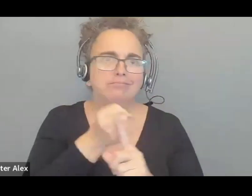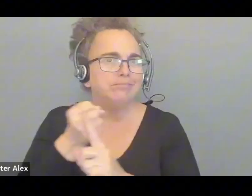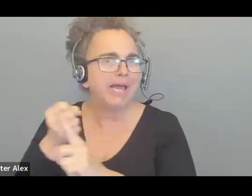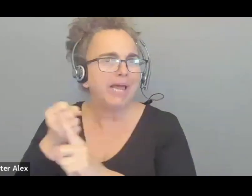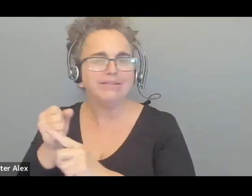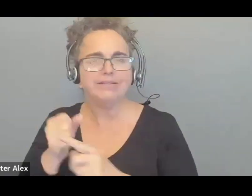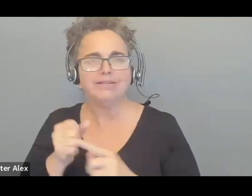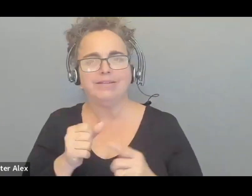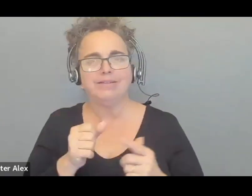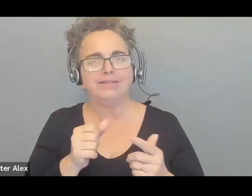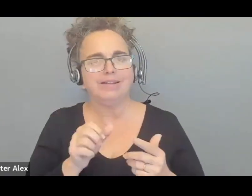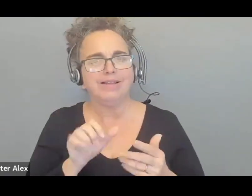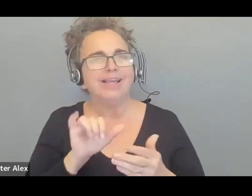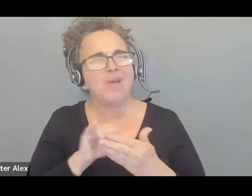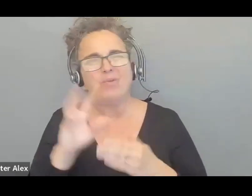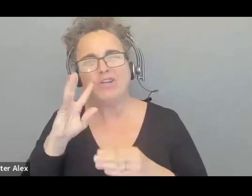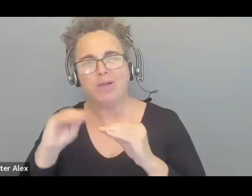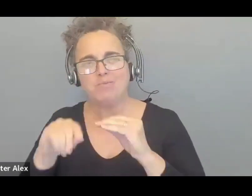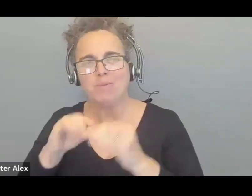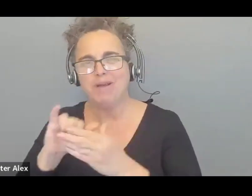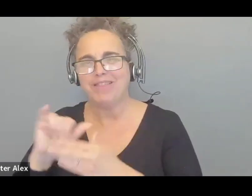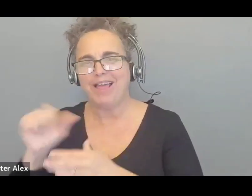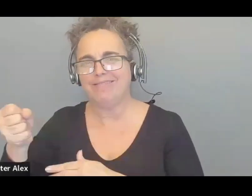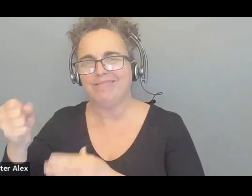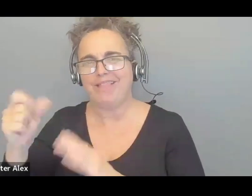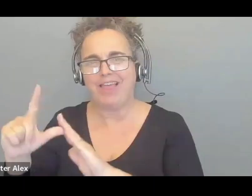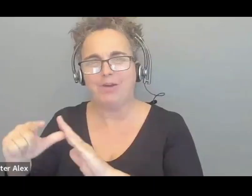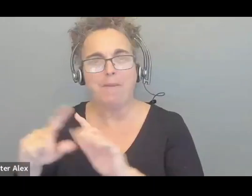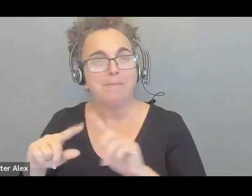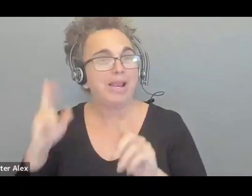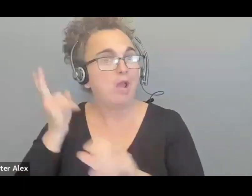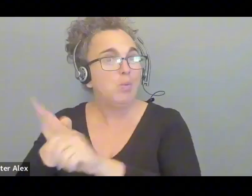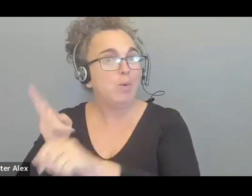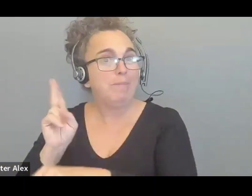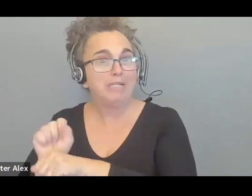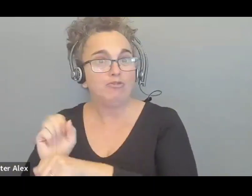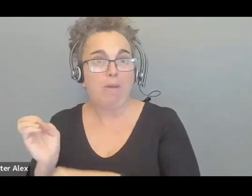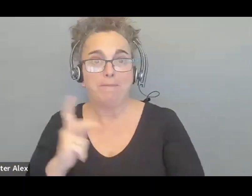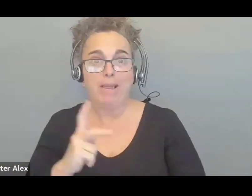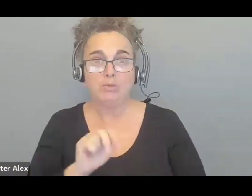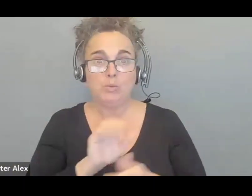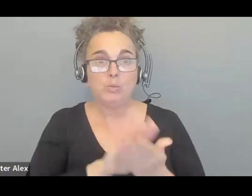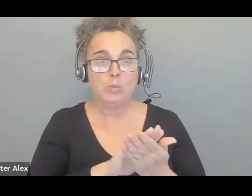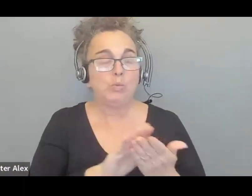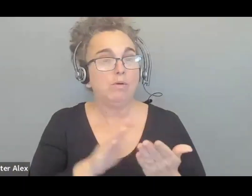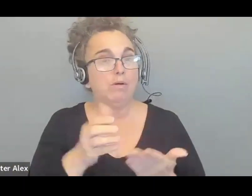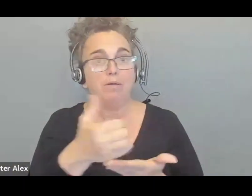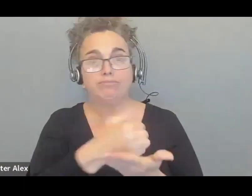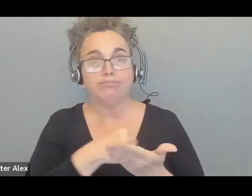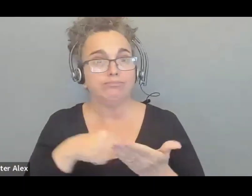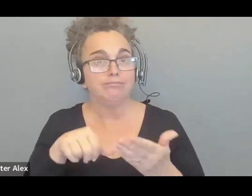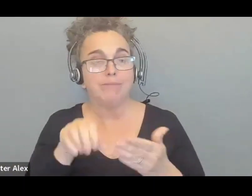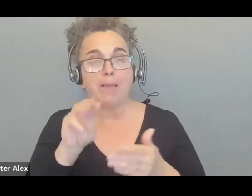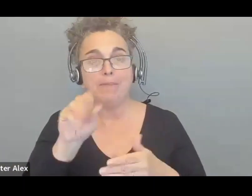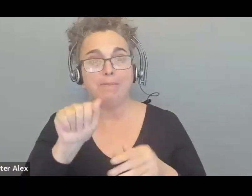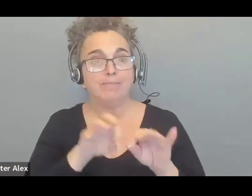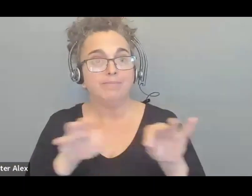and we'll talk more about that later. But quit my job, went back to school, got my master's in human-centered computing with a focus